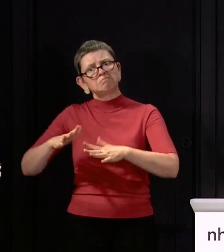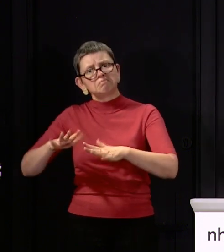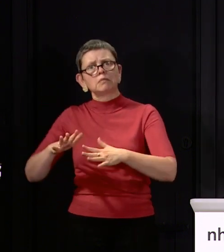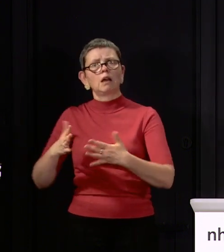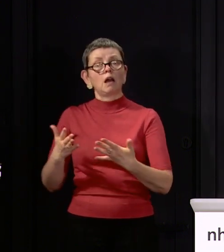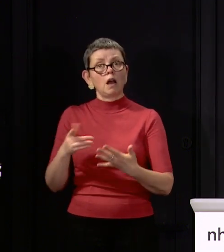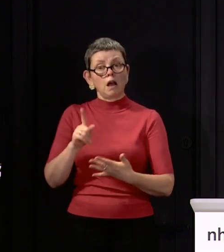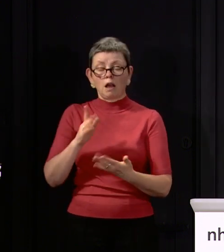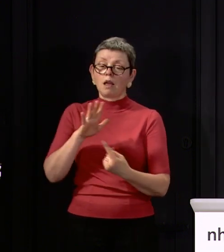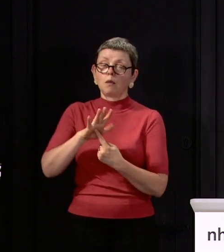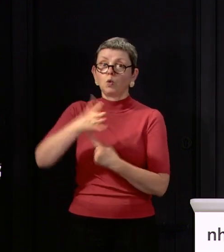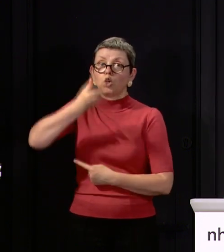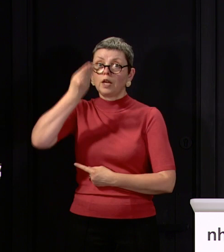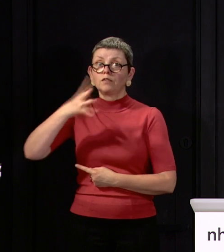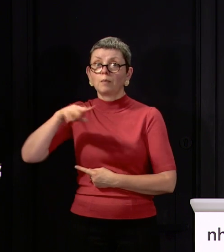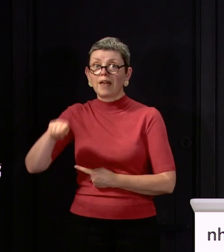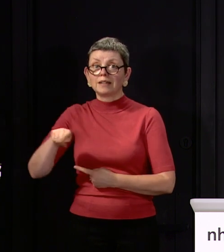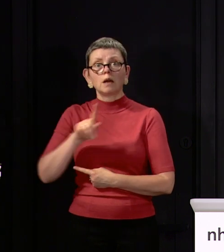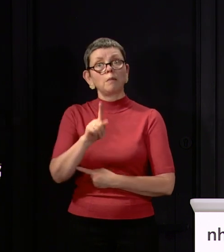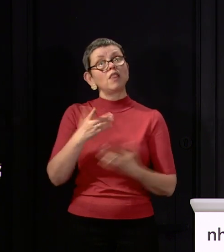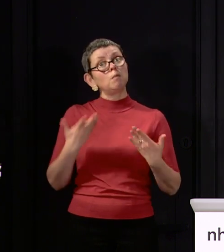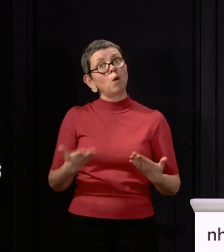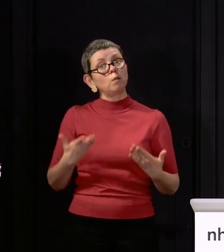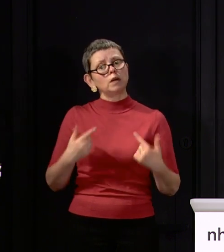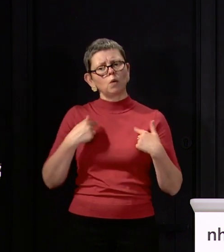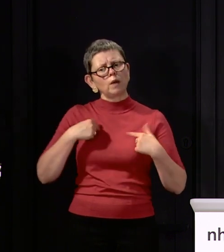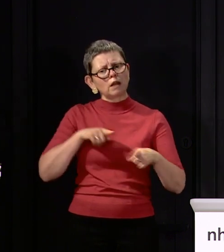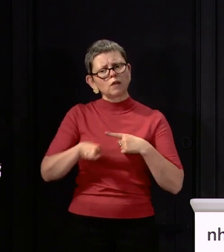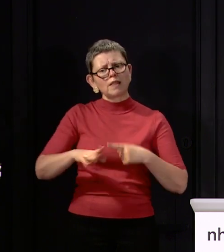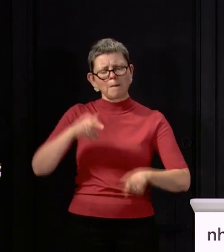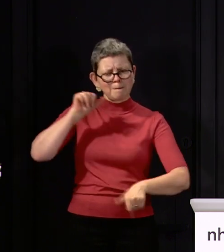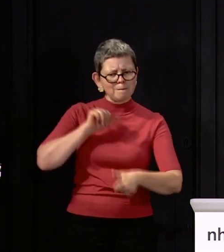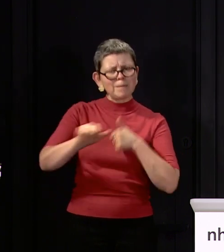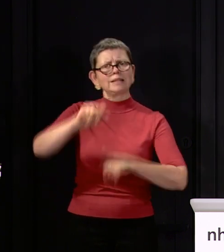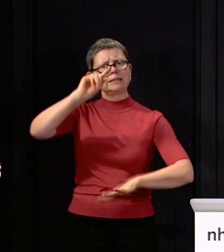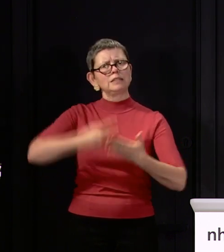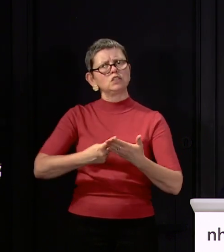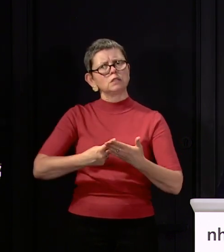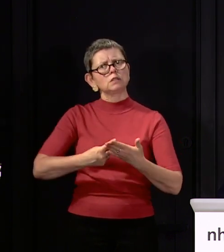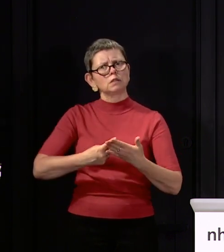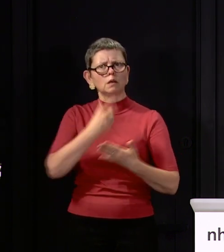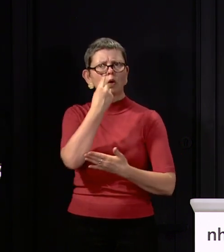trying to make the best decisions for the people we serve and represent and will continue to be the case.